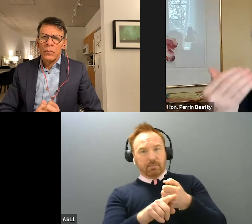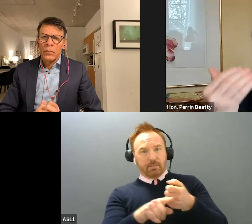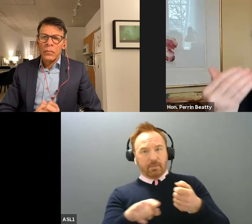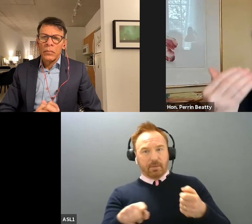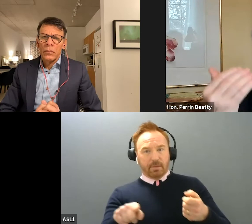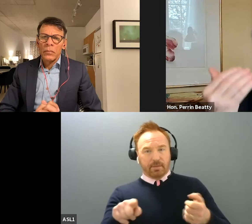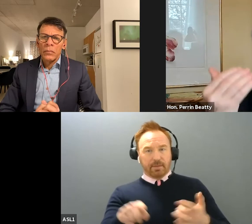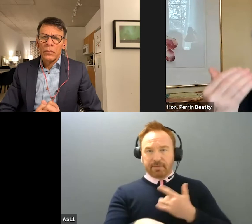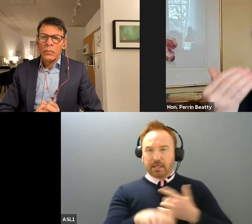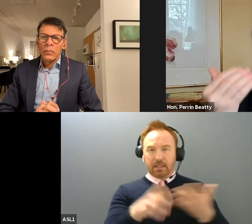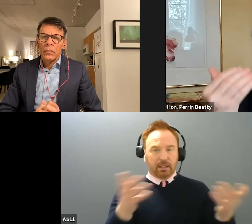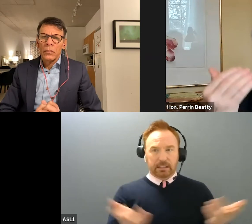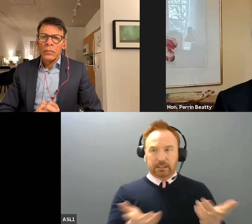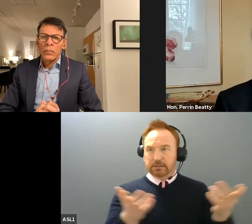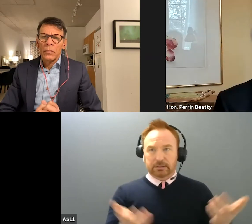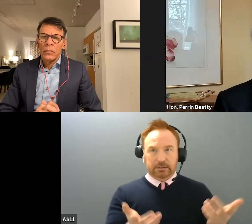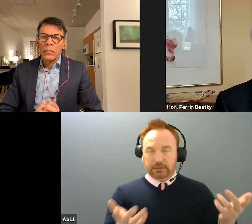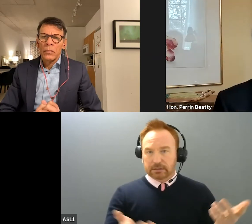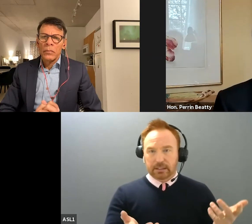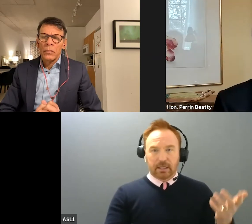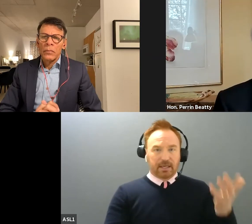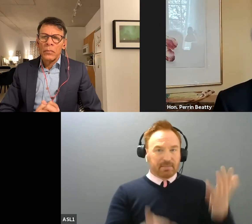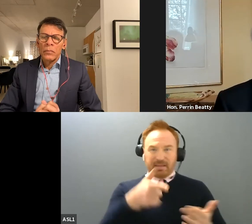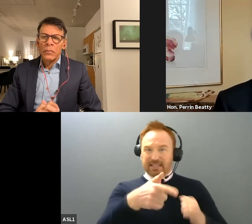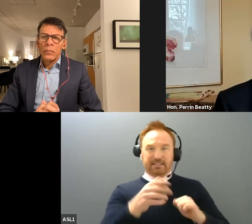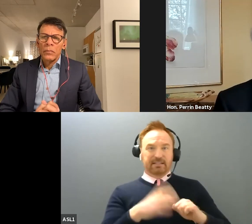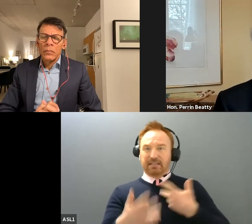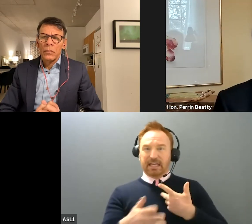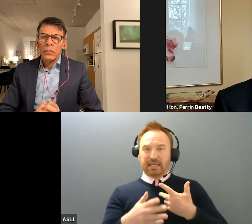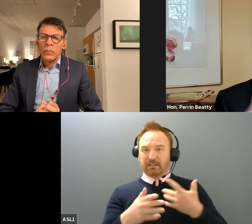things in that that may be long lasting and that there's little, they can do about it.